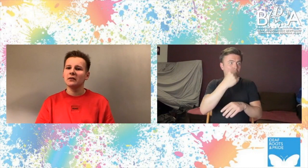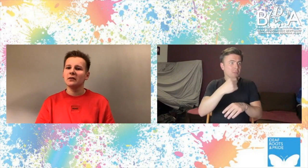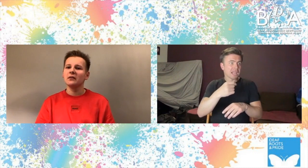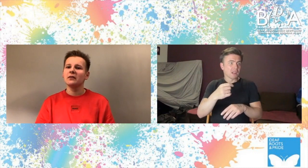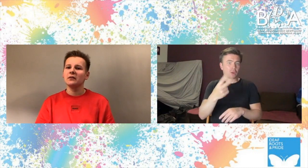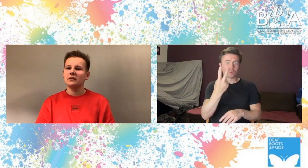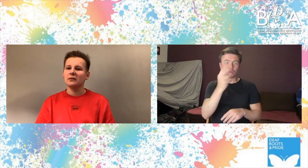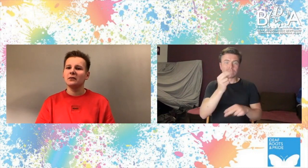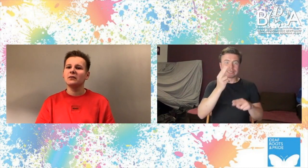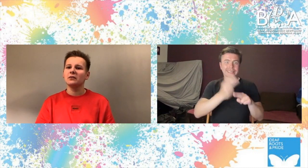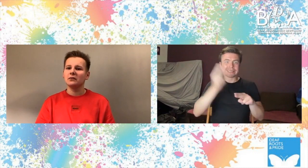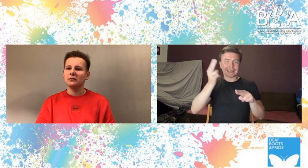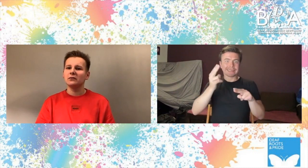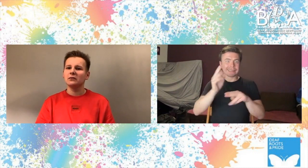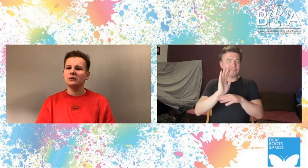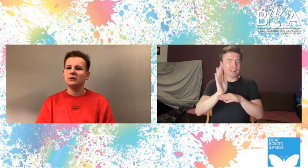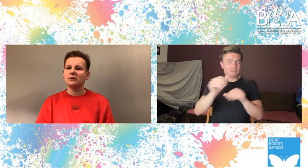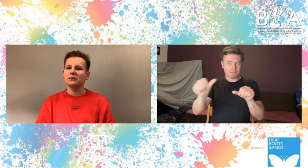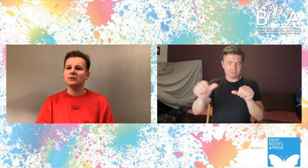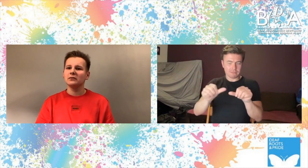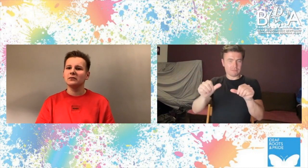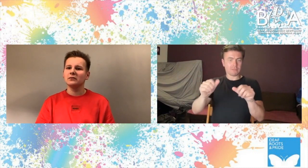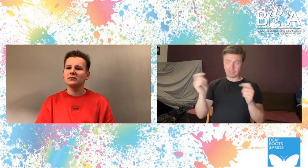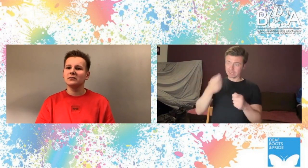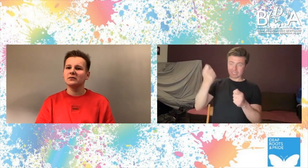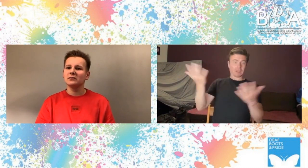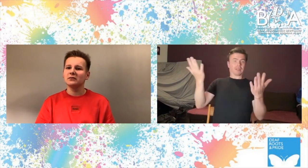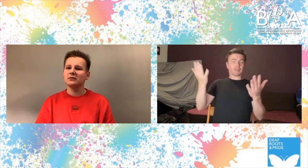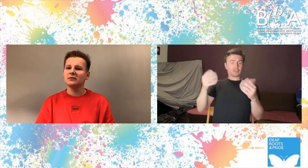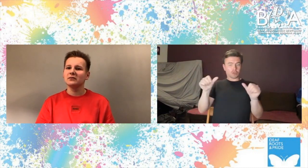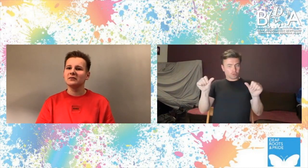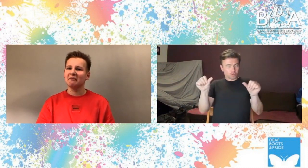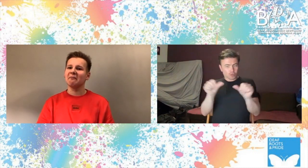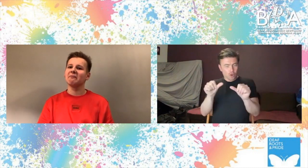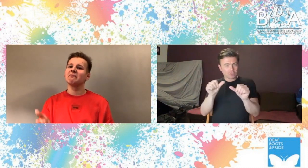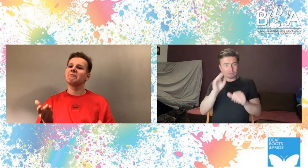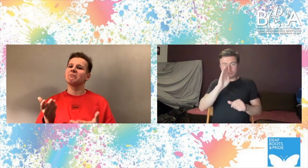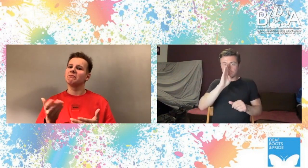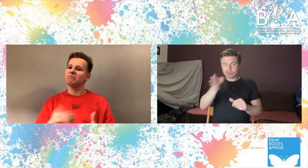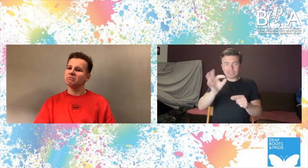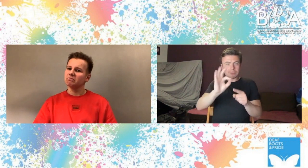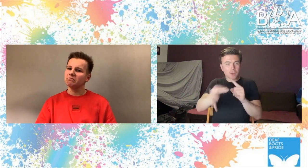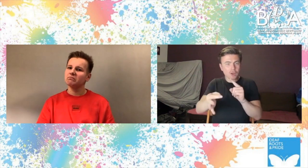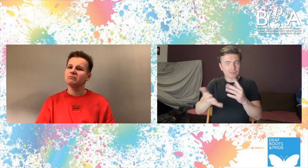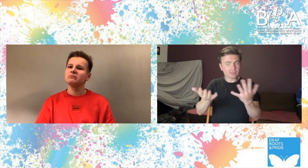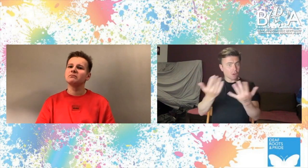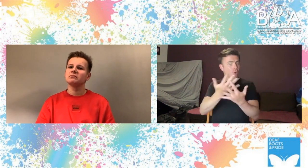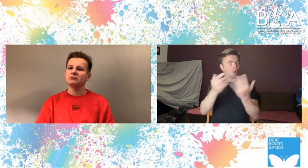Even a 20 second film can be really successful. Keep it short and sweet and